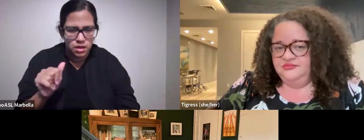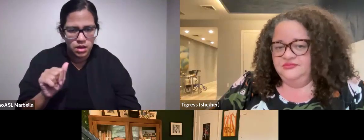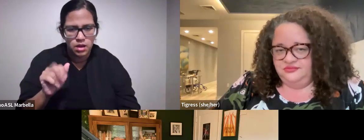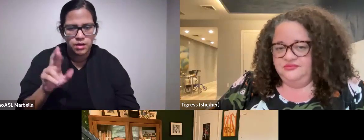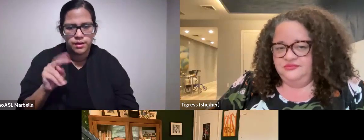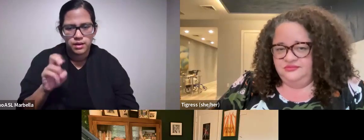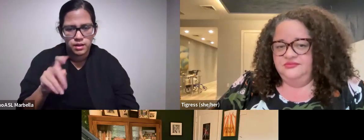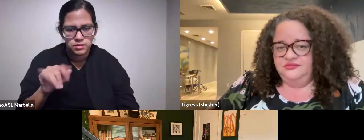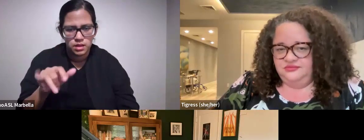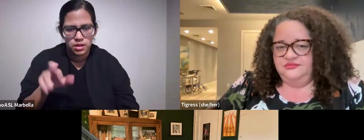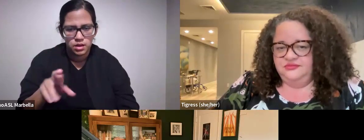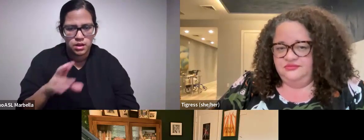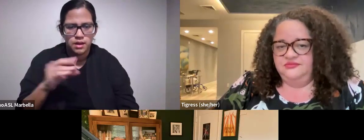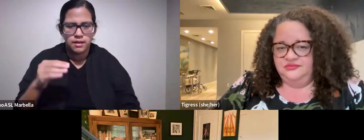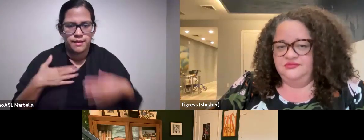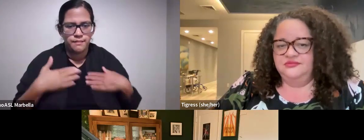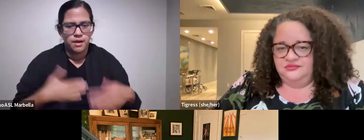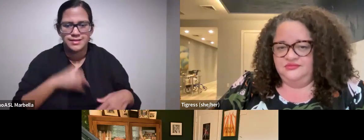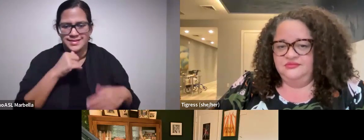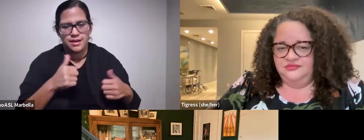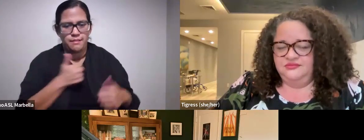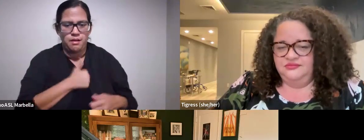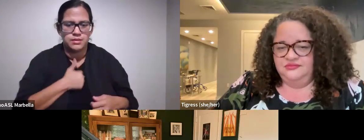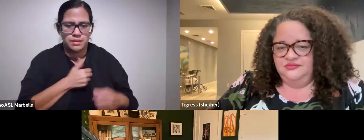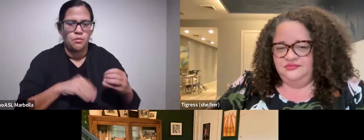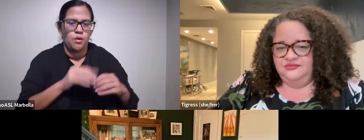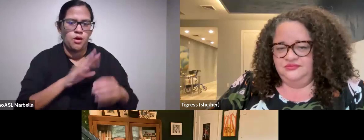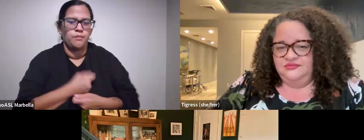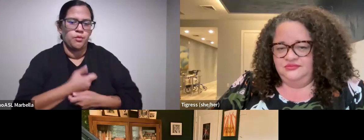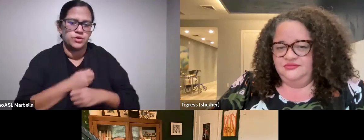Maybe even more her poetry than even her books, which are great.